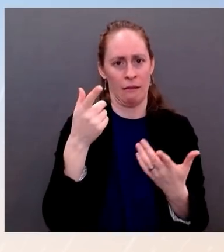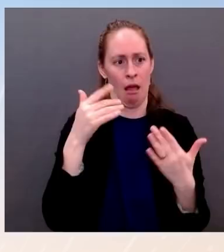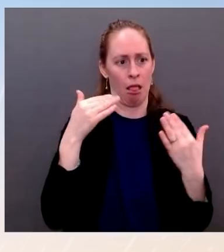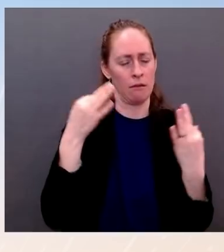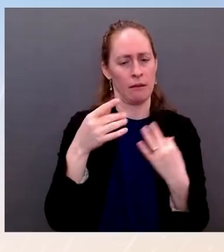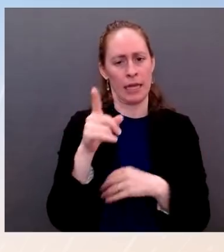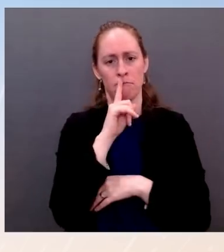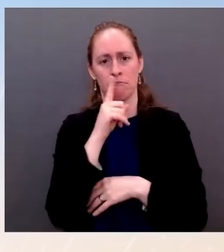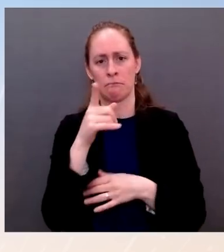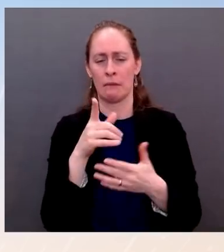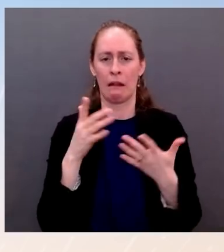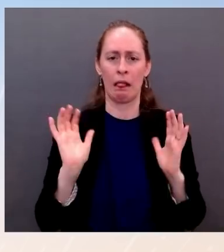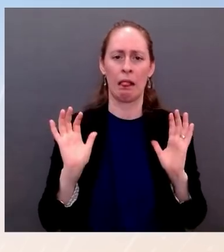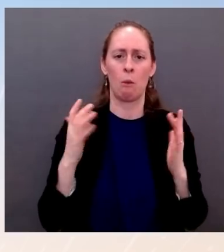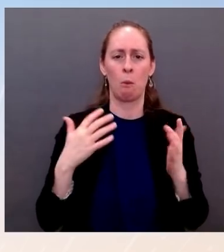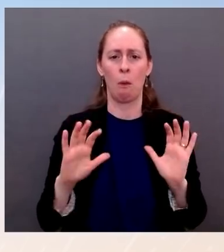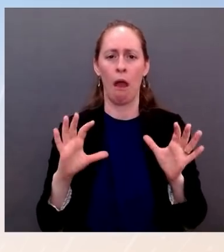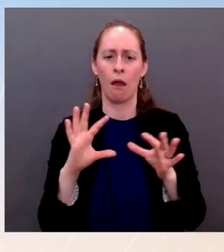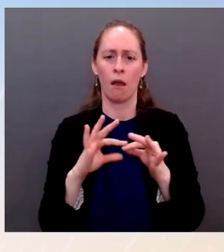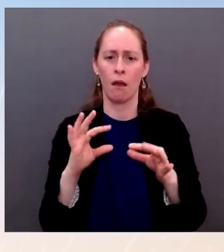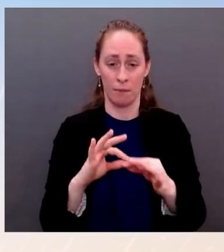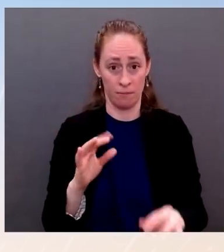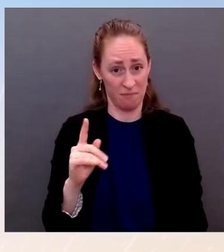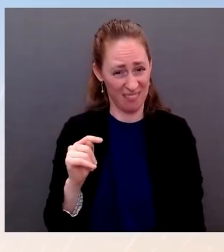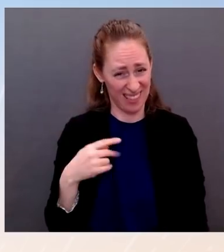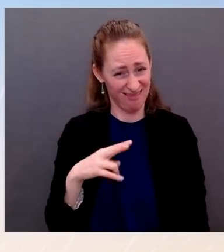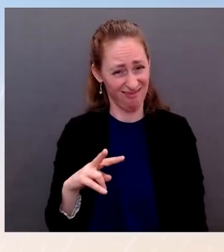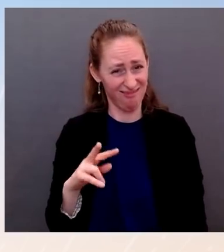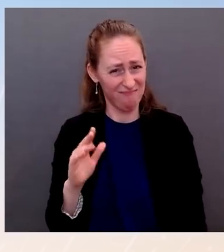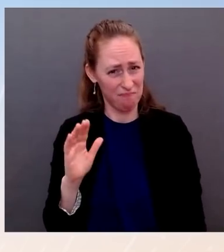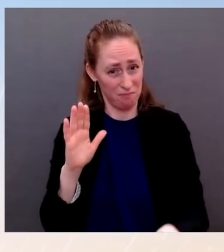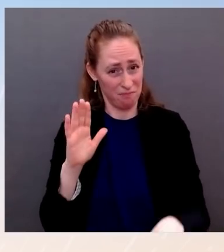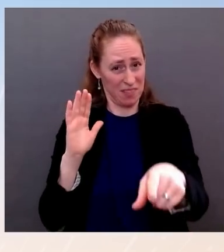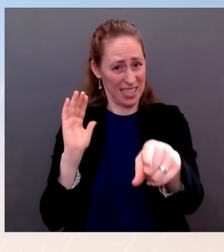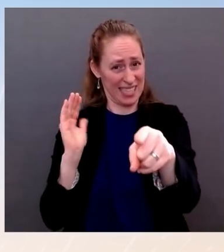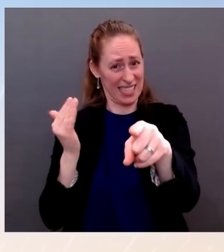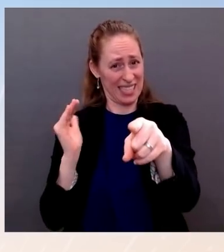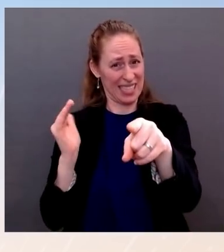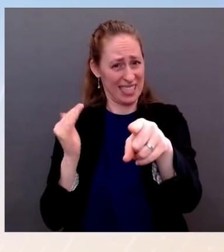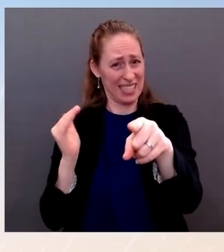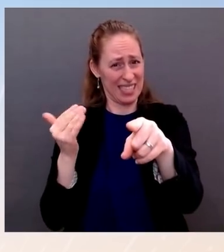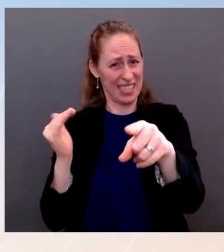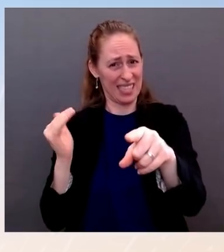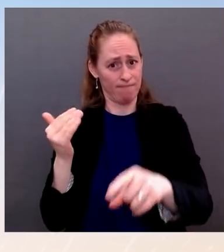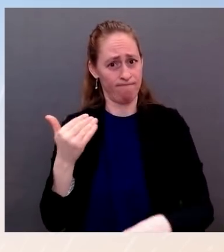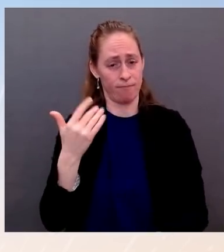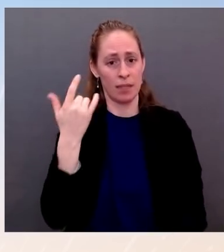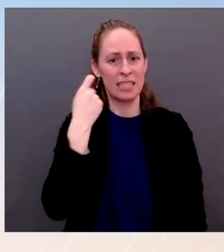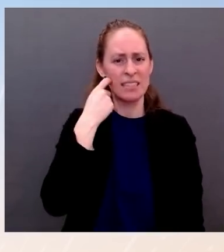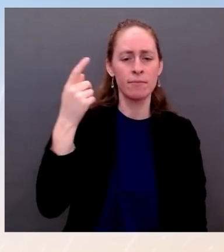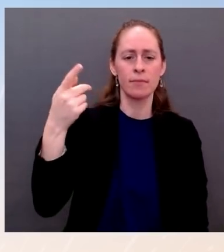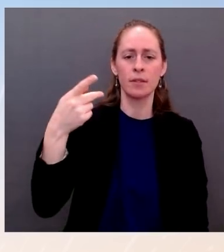Because PBS NewsHour just reported a little bit ago that the United States does believe that Putin has made a decision